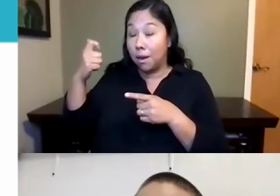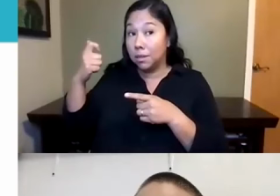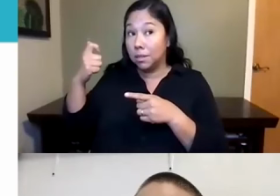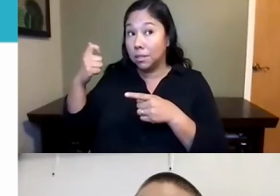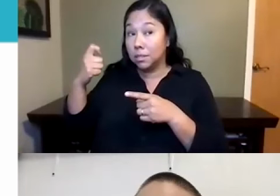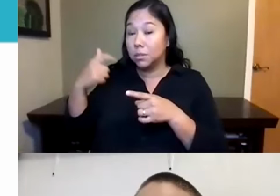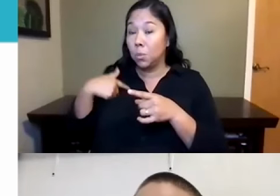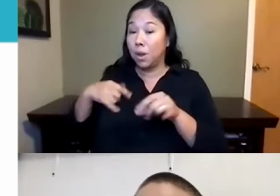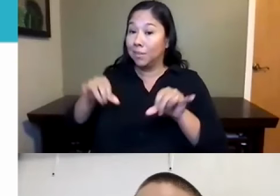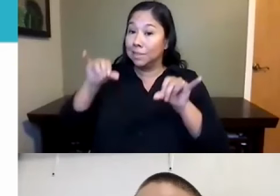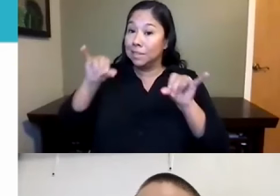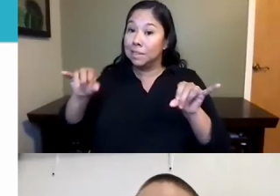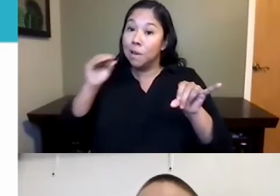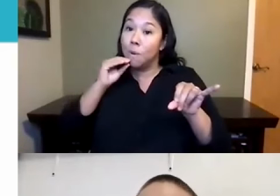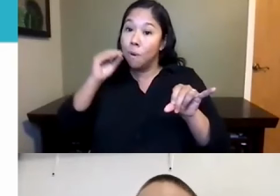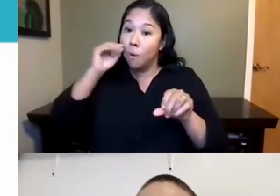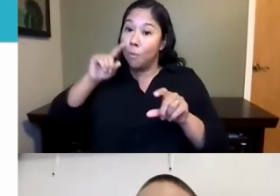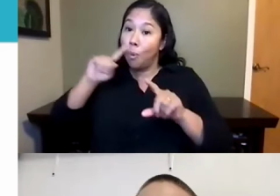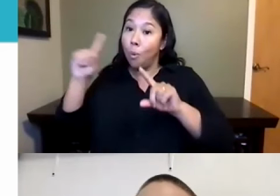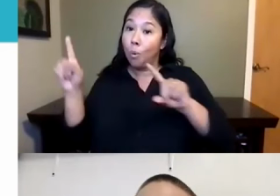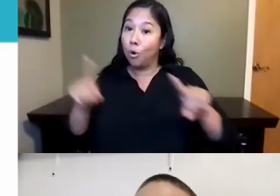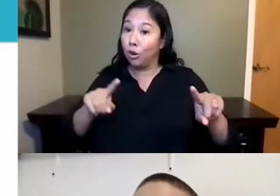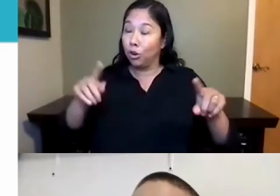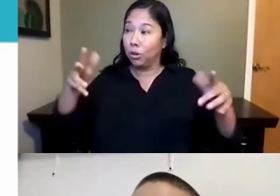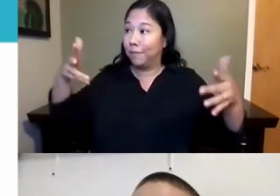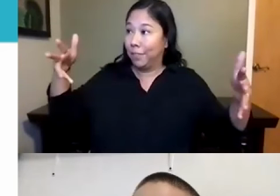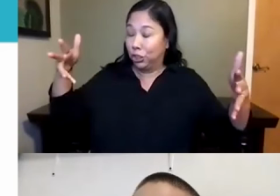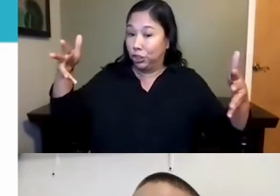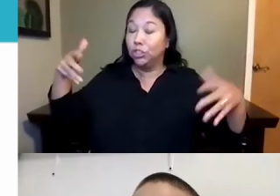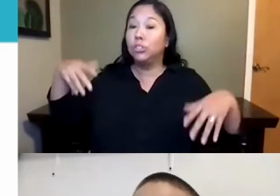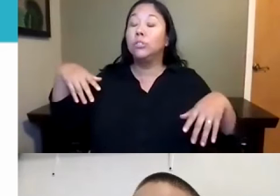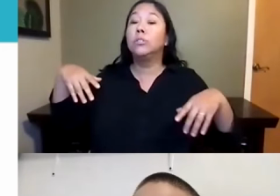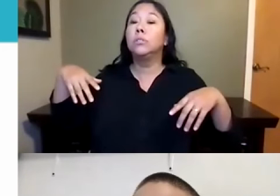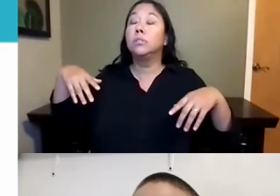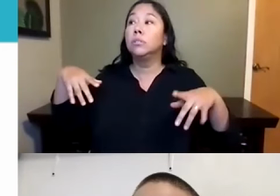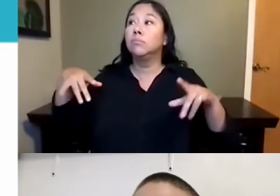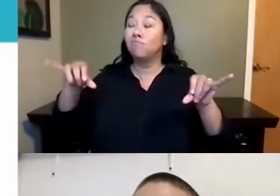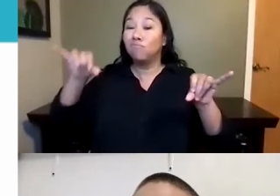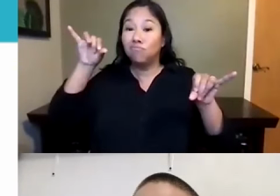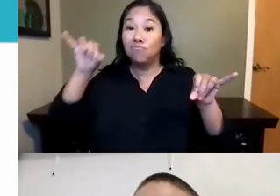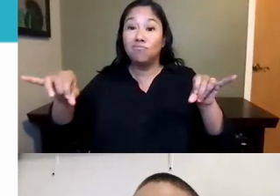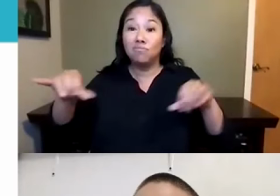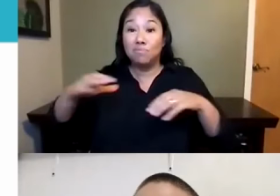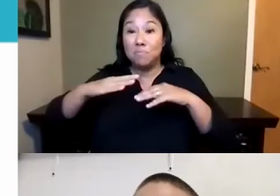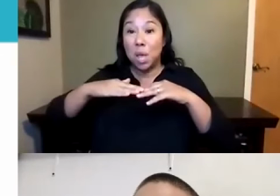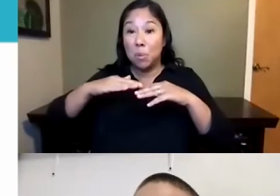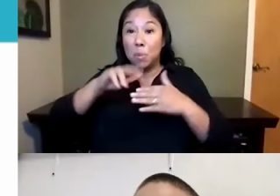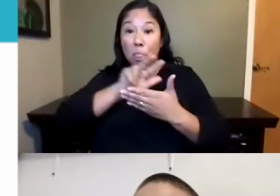Orders in place. They stay in place for at least three weeks and it is reviewed daily.